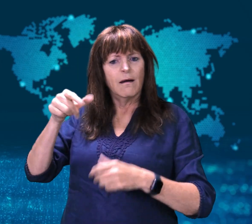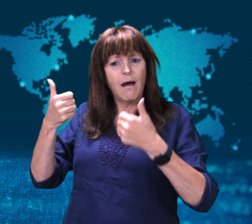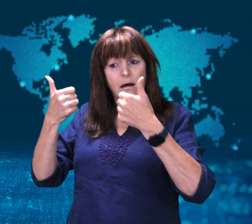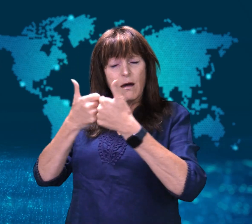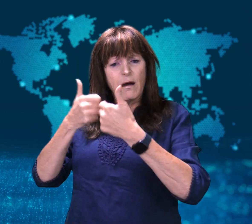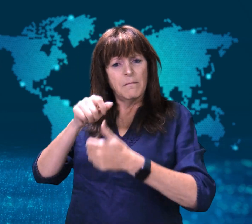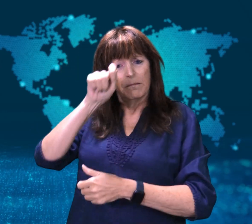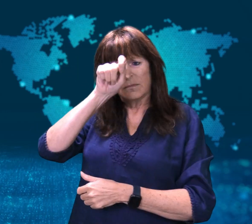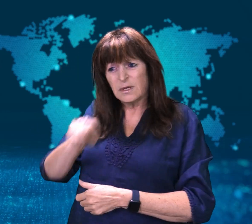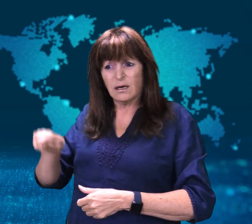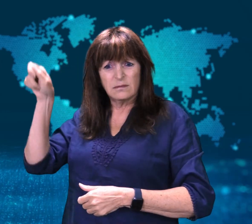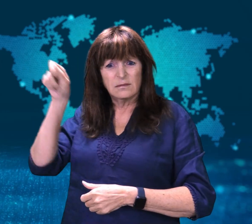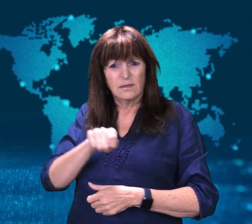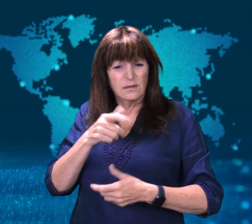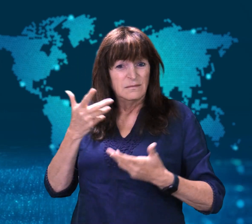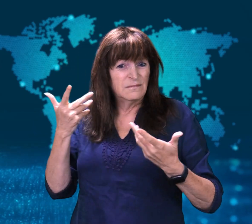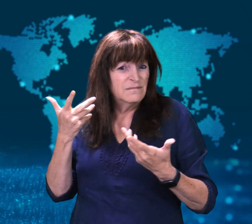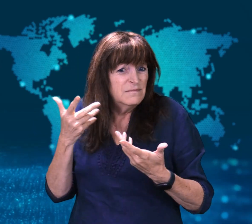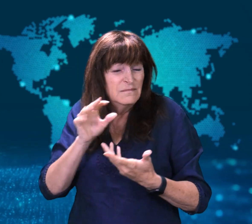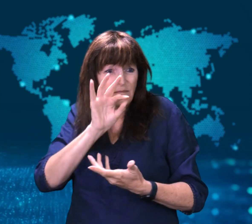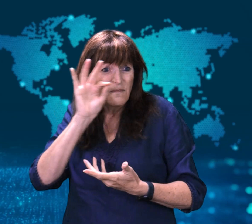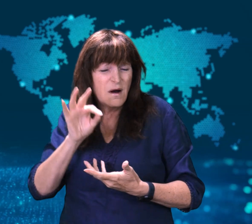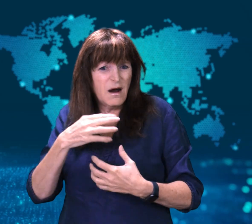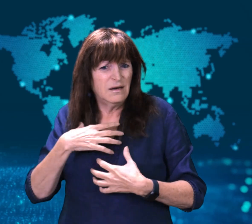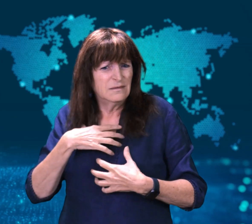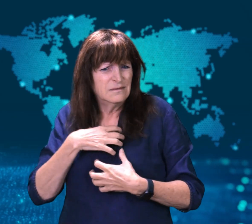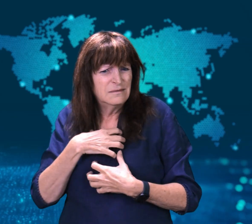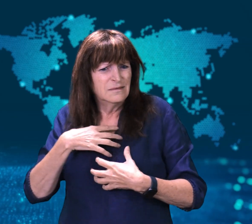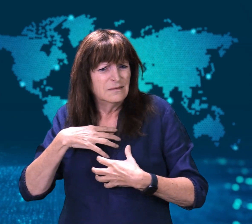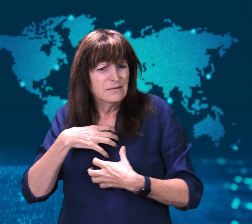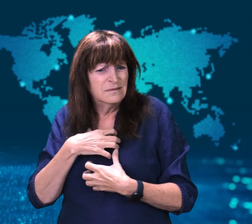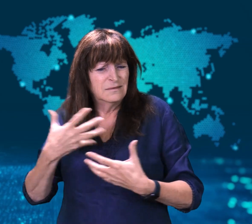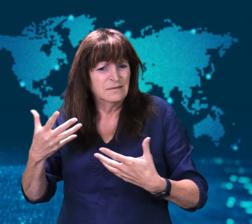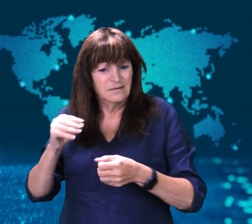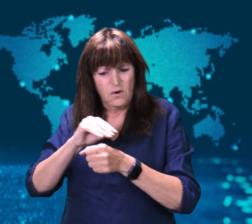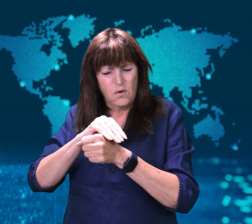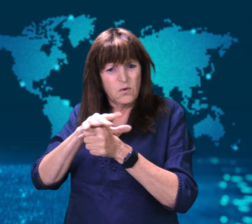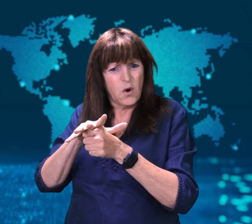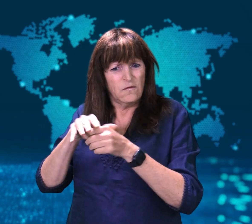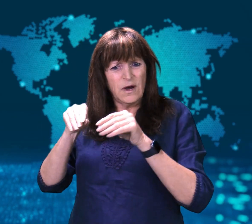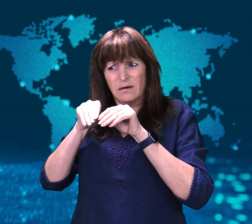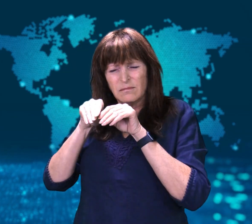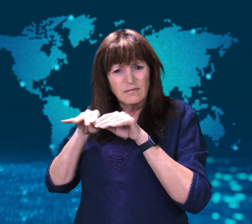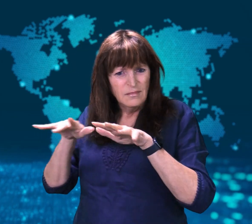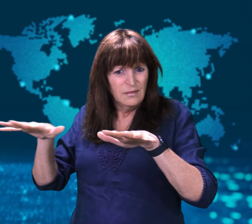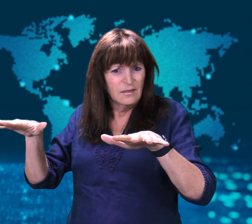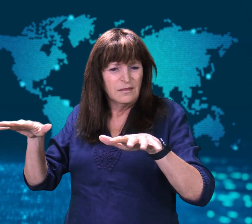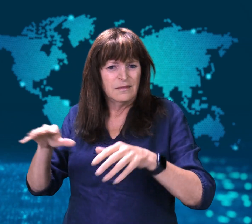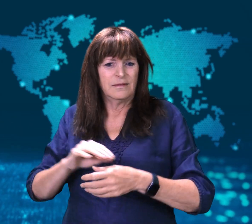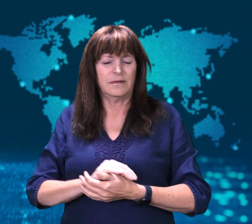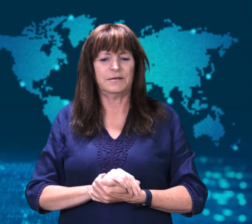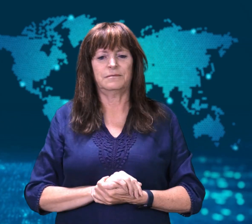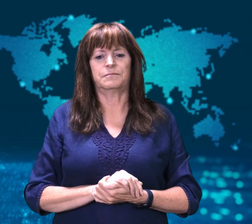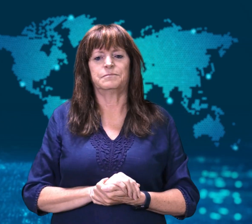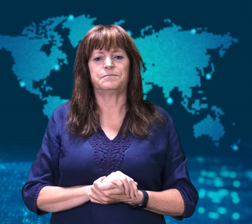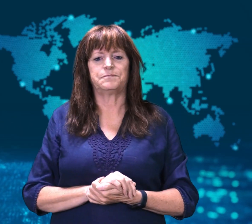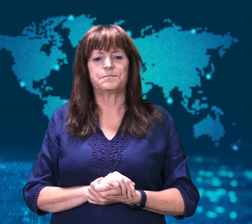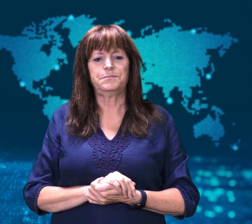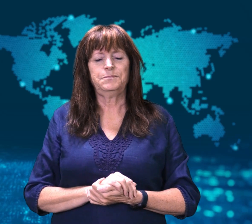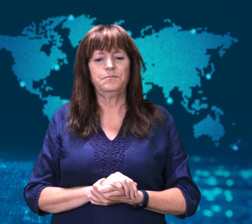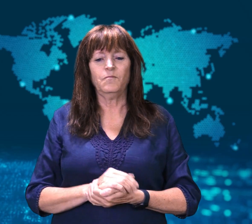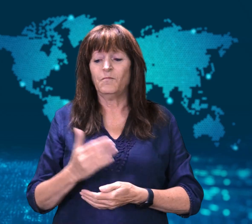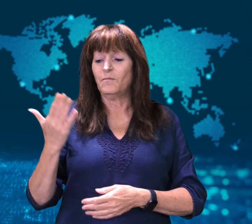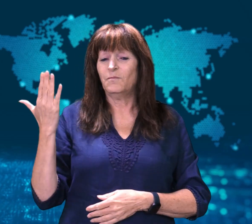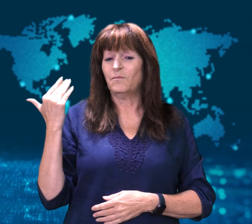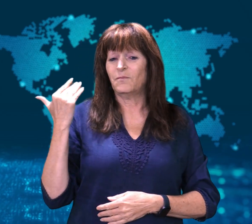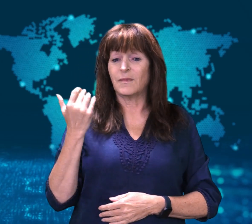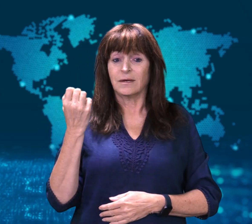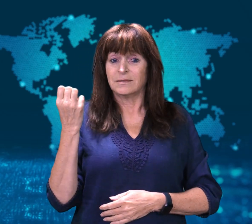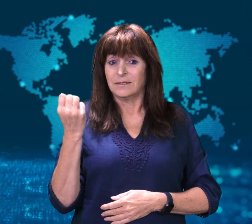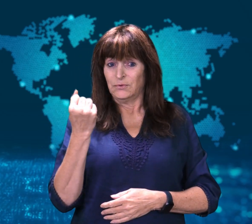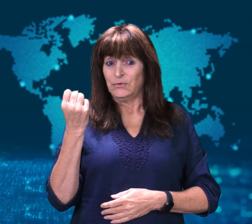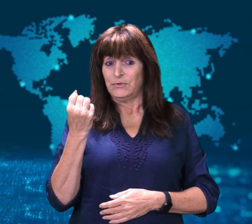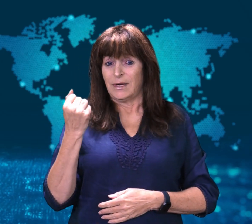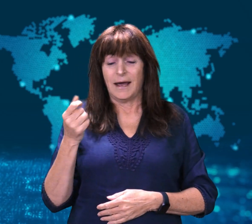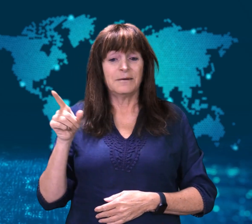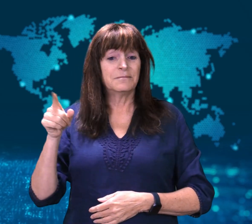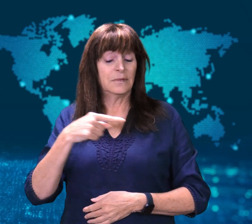the Games to be canceled due to concerns about the spread of COVID-19.